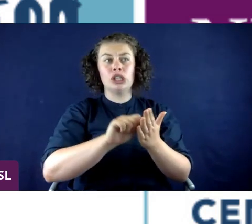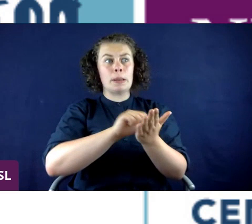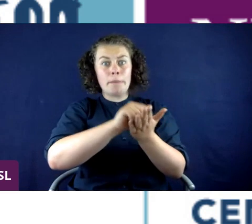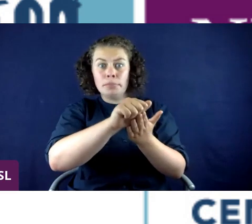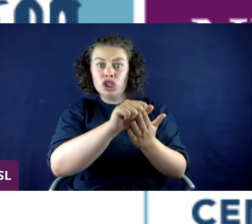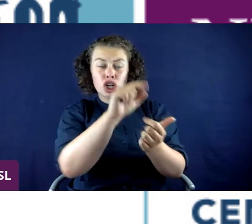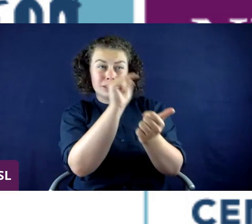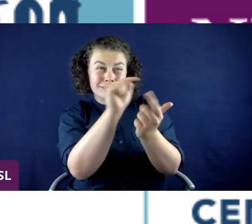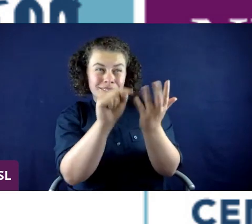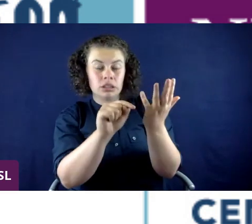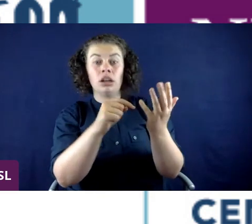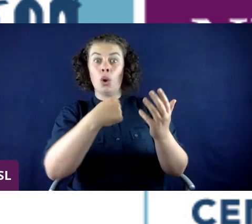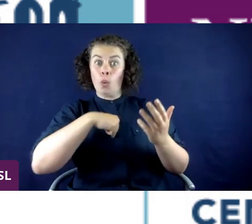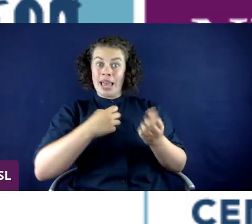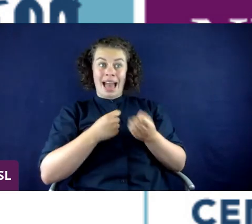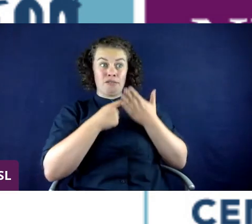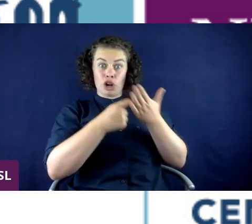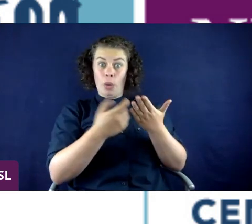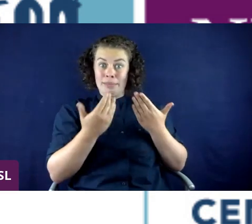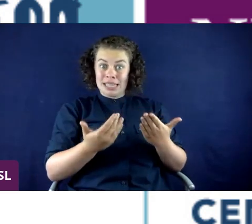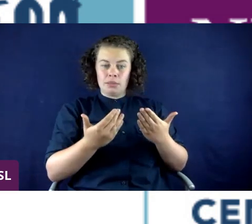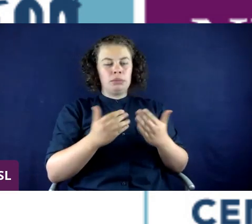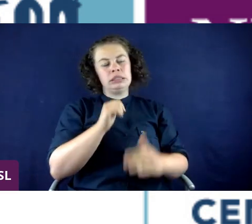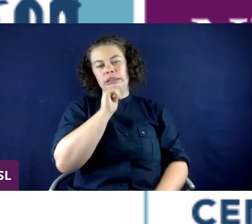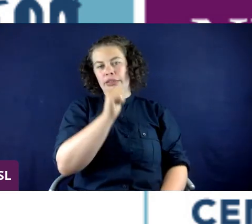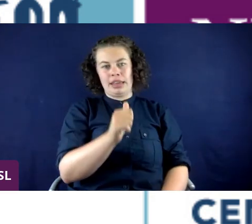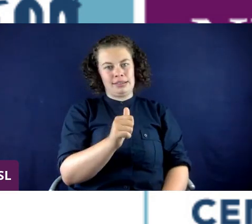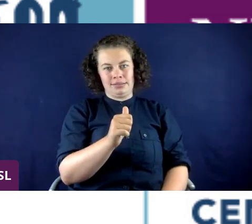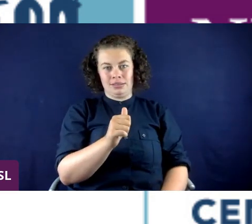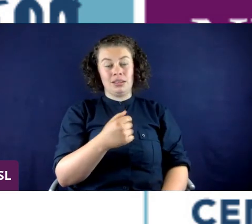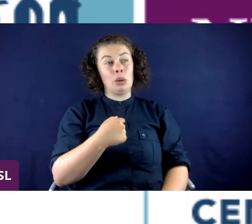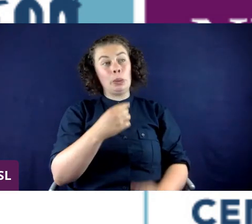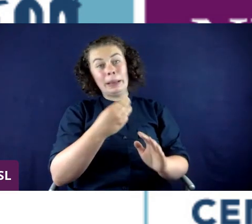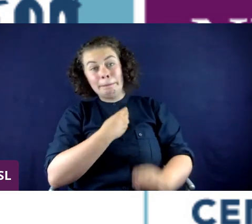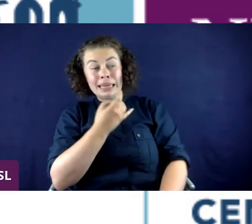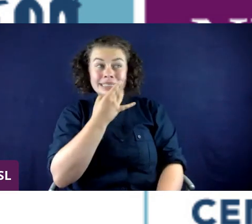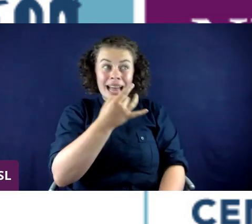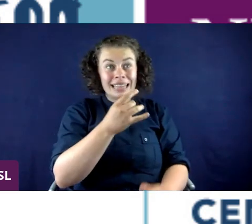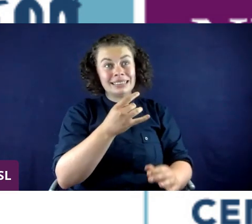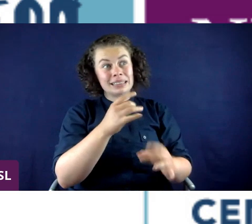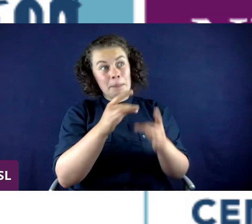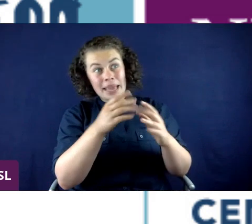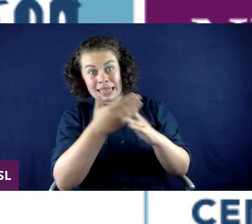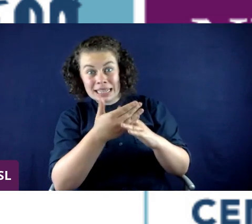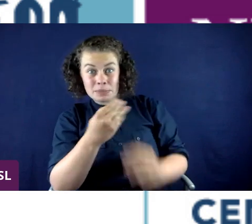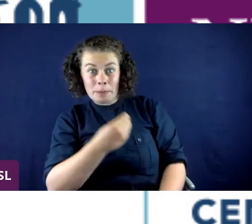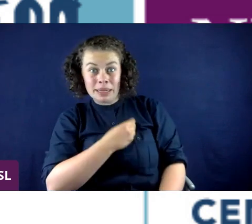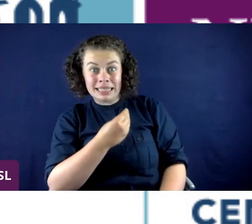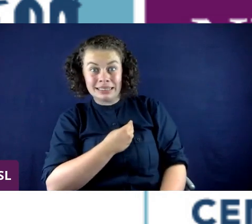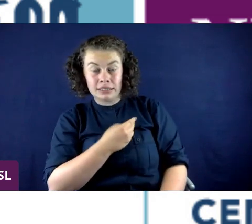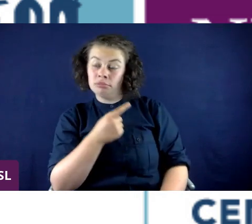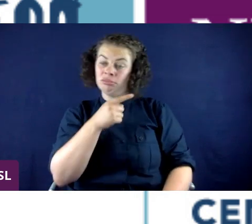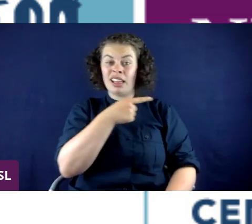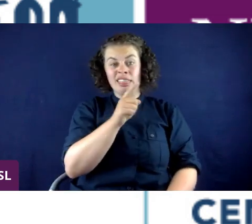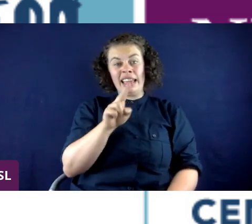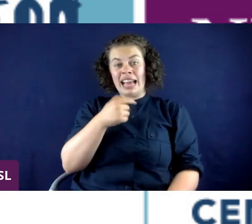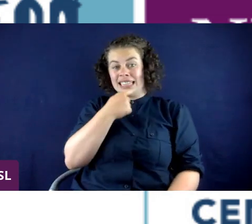them to make works accessible, we ask them. And ultimately, that is part of the problem.